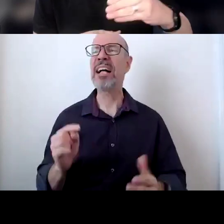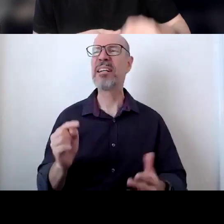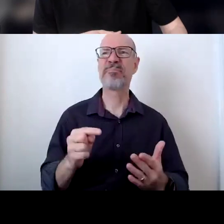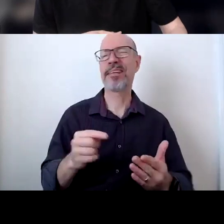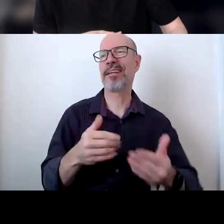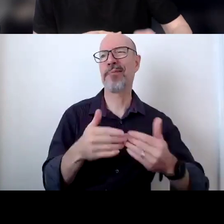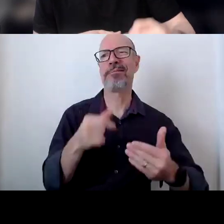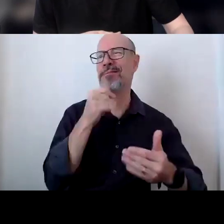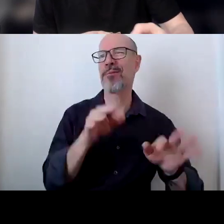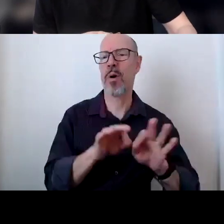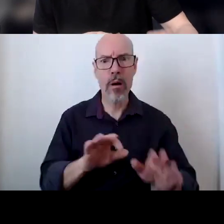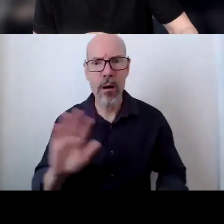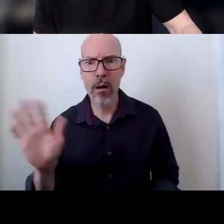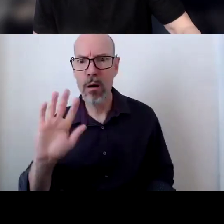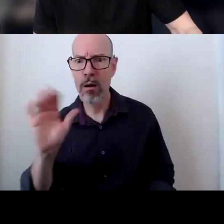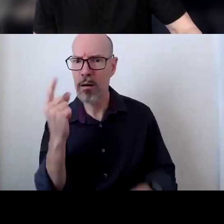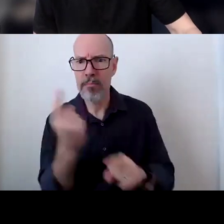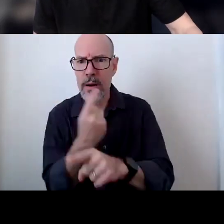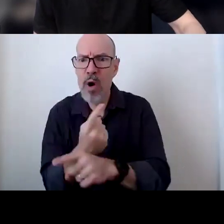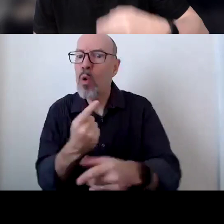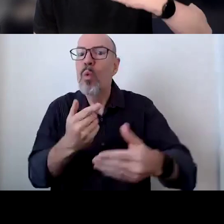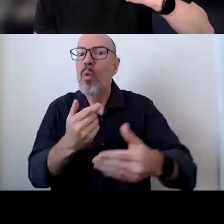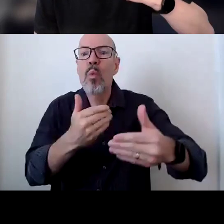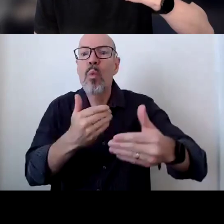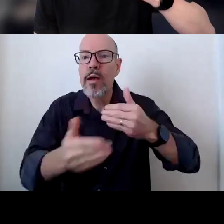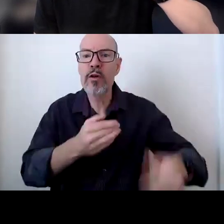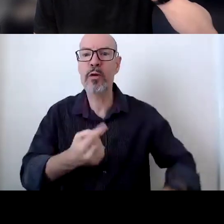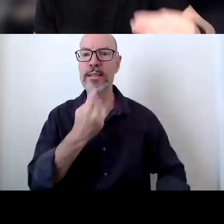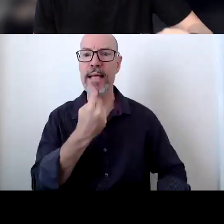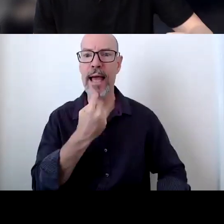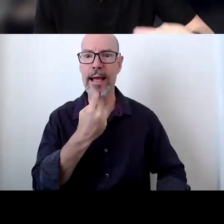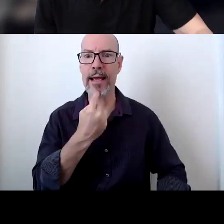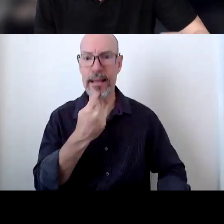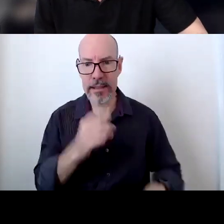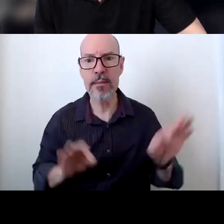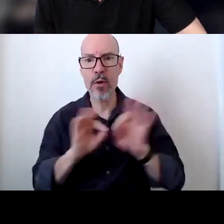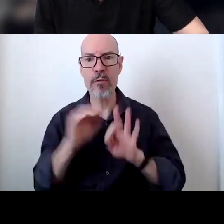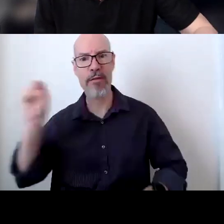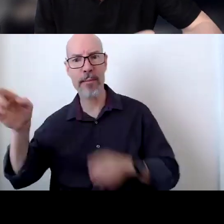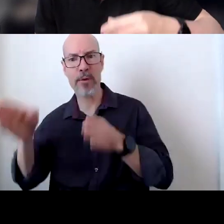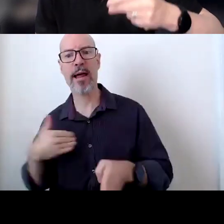It's not something appropriate. Anybody with a hearing loss has the right to understand what you're saying, and they're